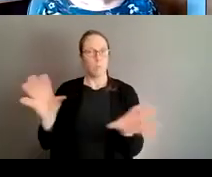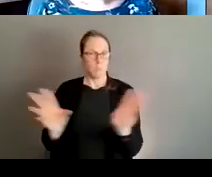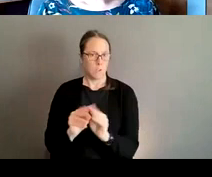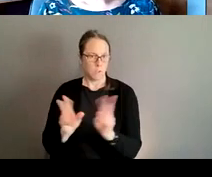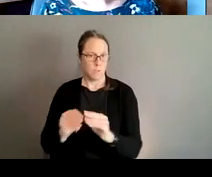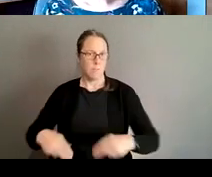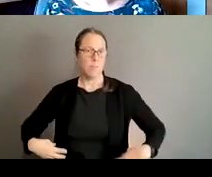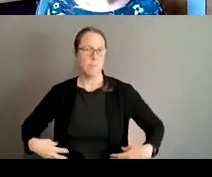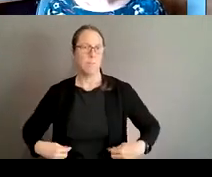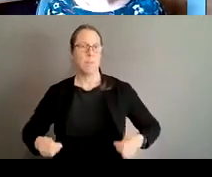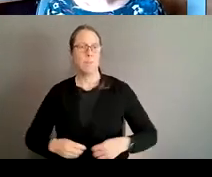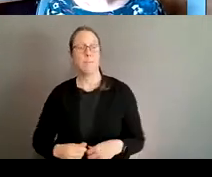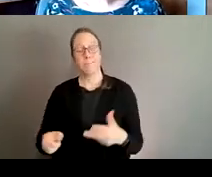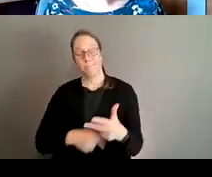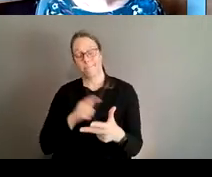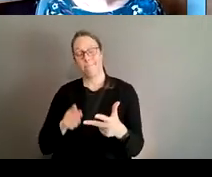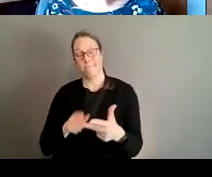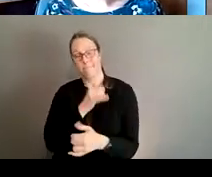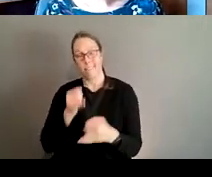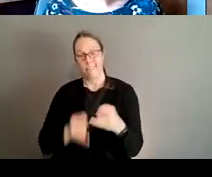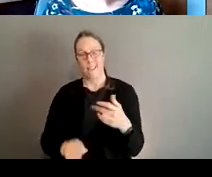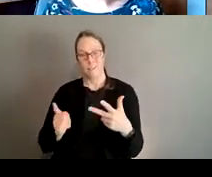And moving to the final bullet in this slide, let's talk about crafting